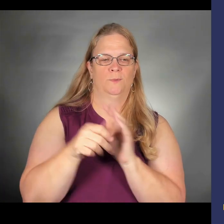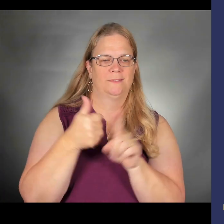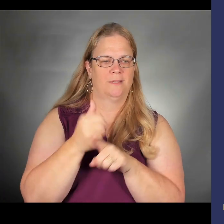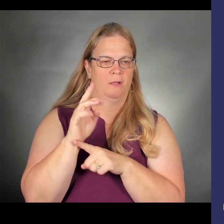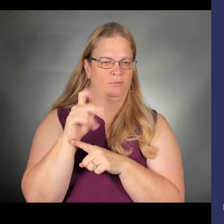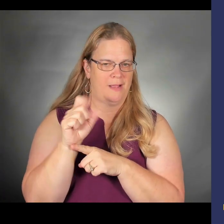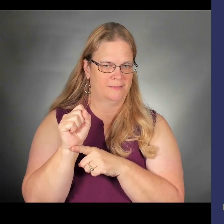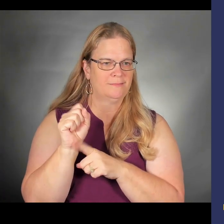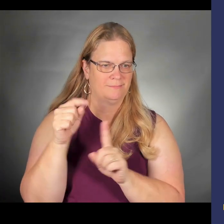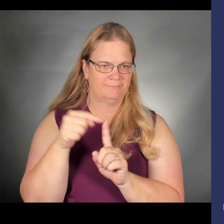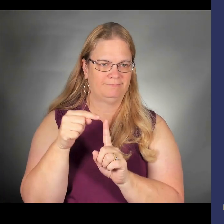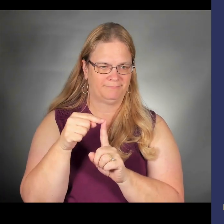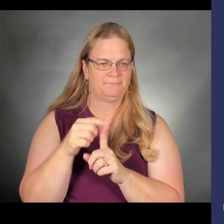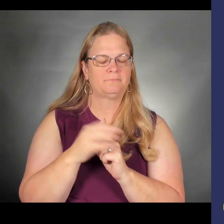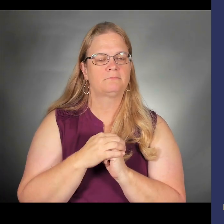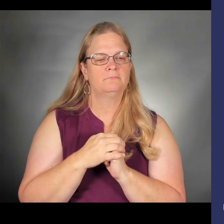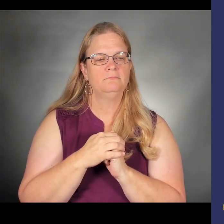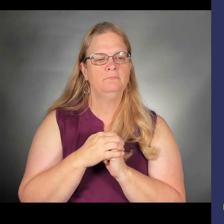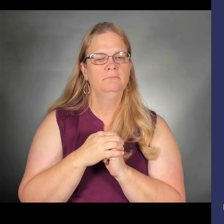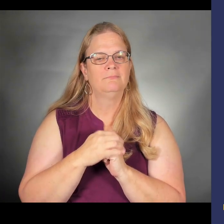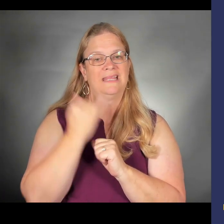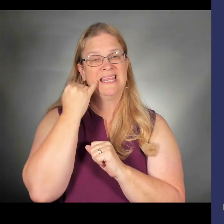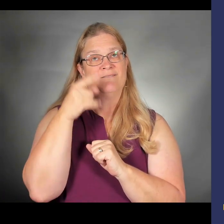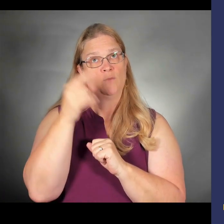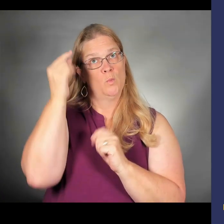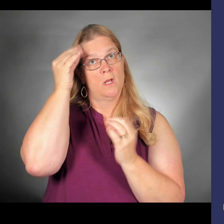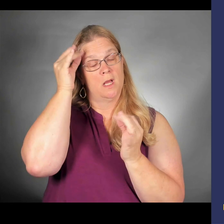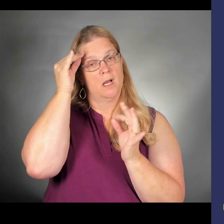American Native or Alaskan Native youth have the highest suicide rates.